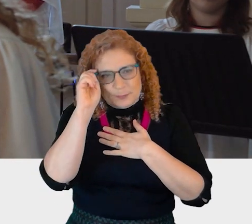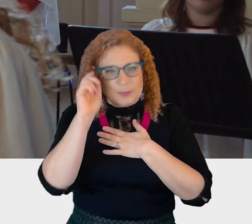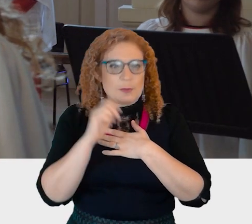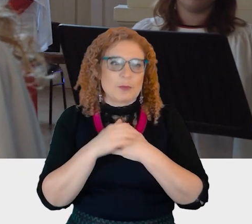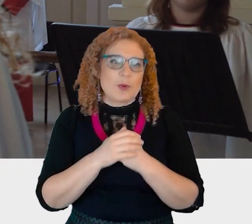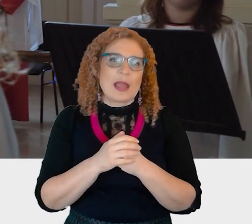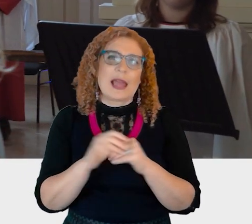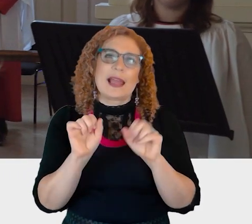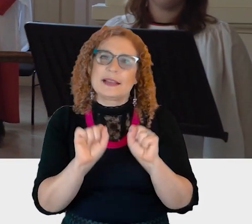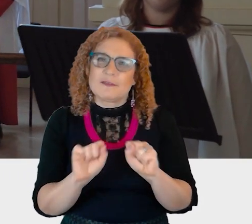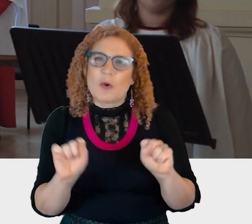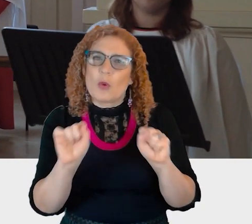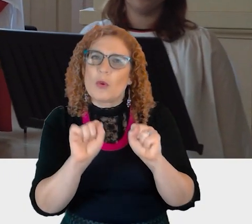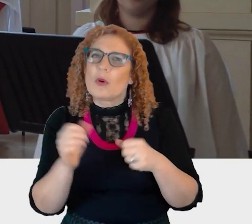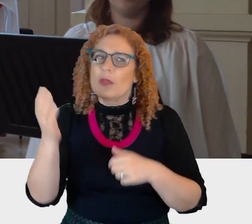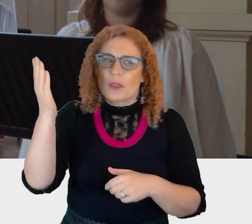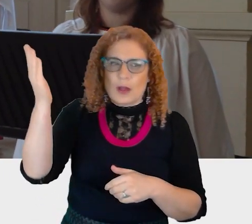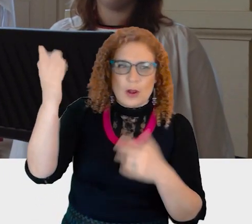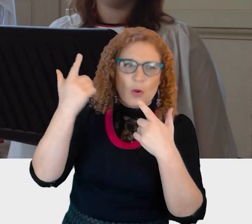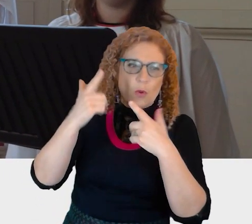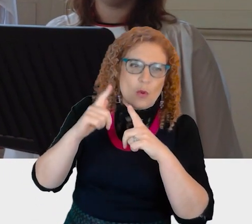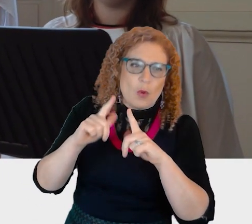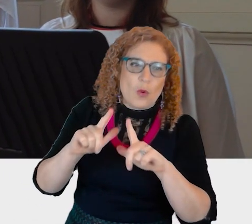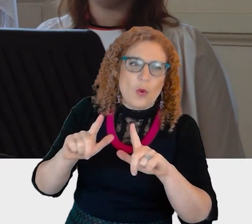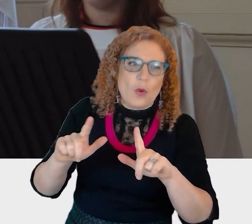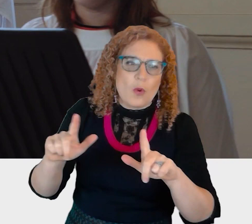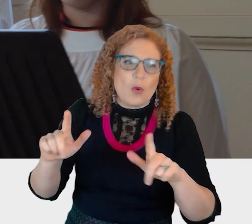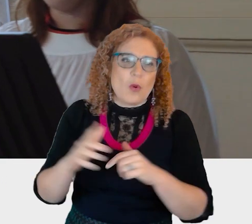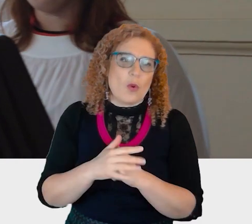Wait for the Lord